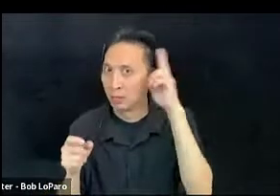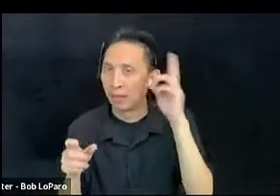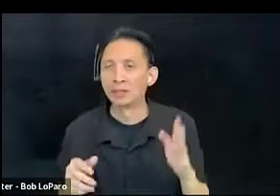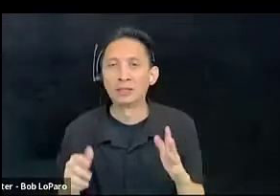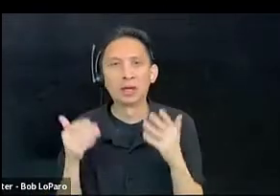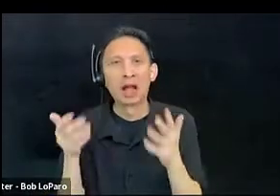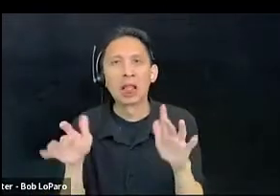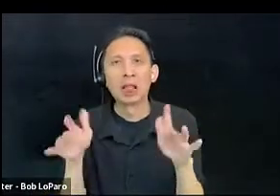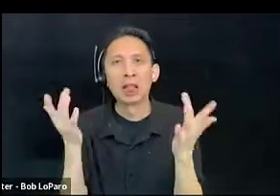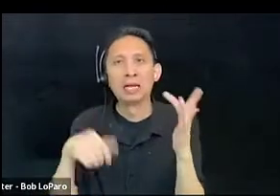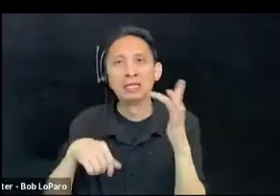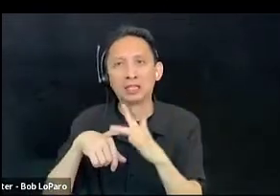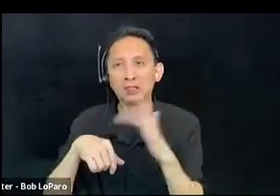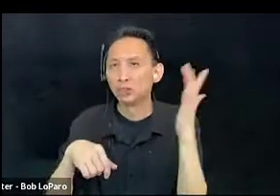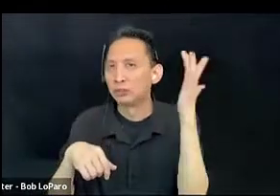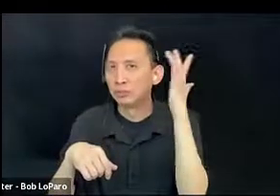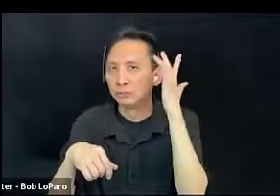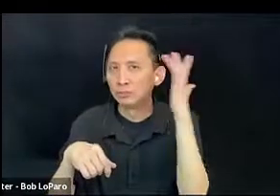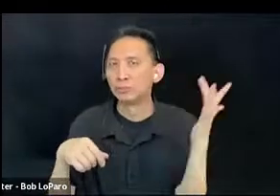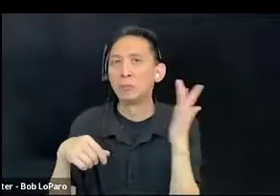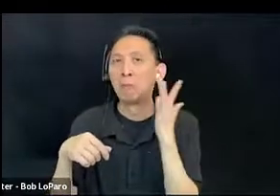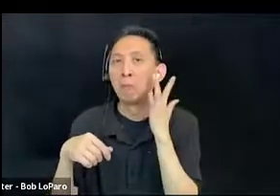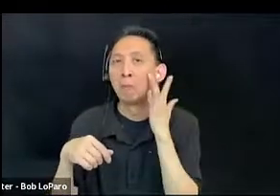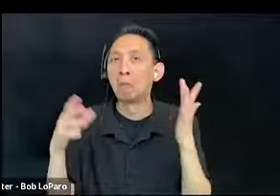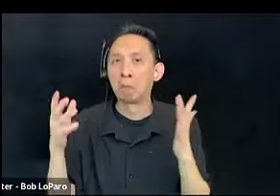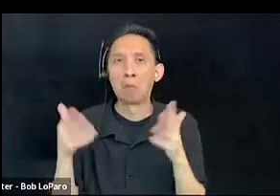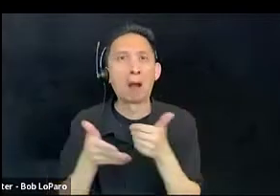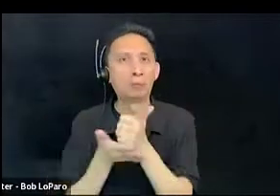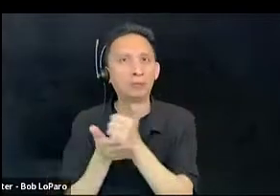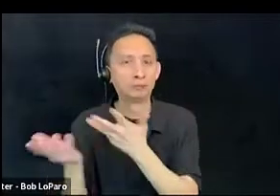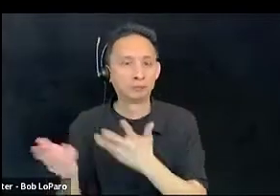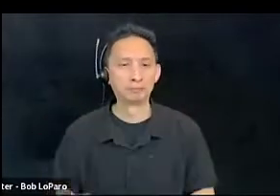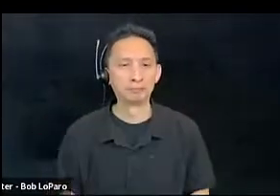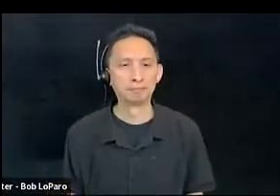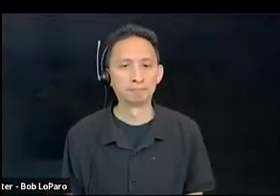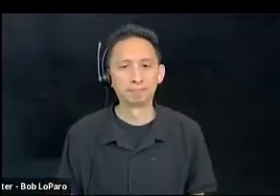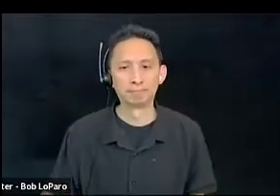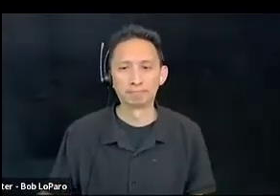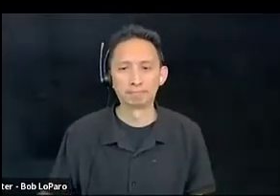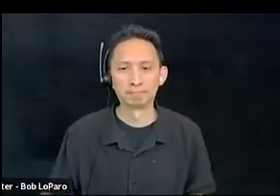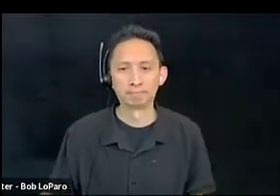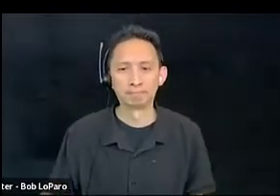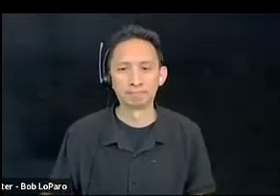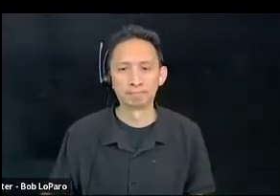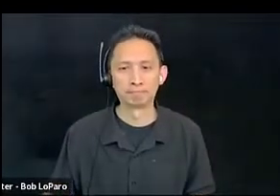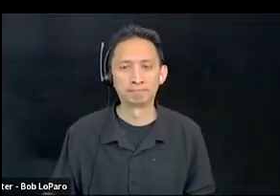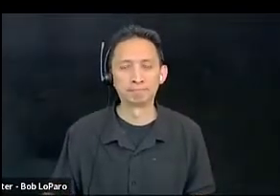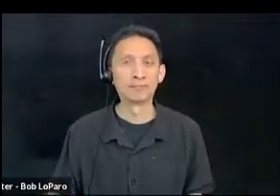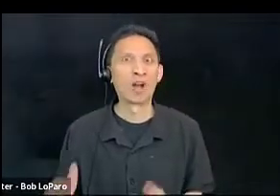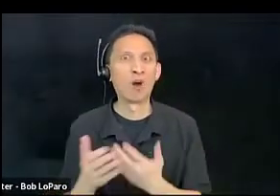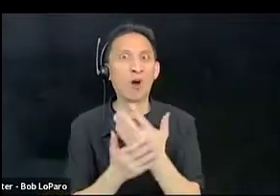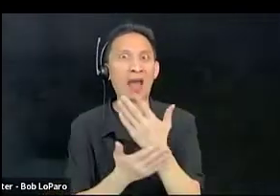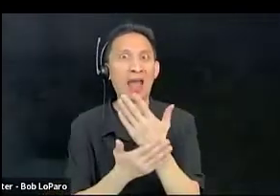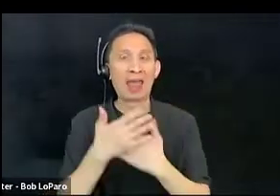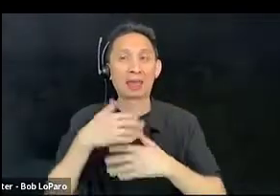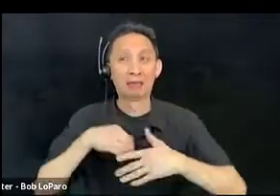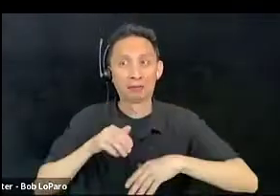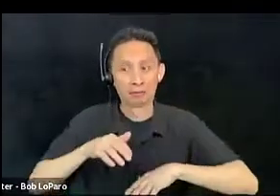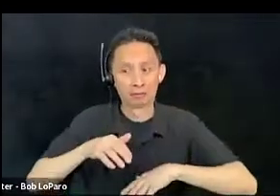Okay. So, thinking about hand under hand, 'cause like a lot of touch cues and a lot of exploration